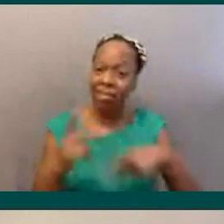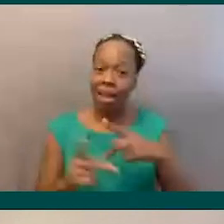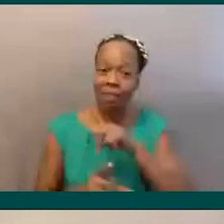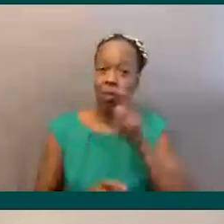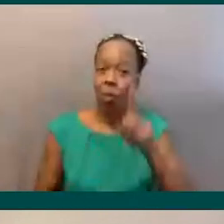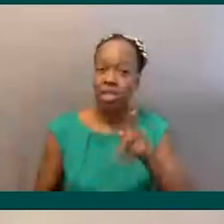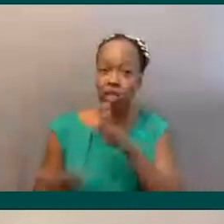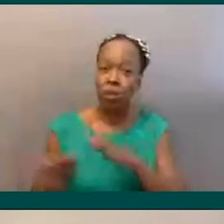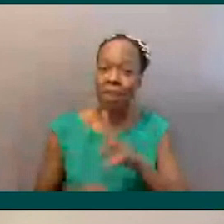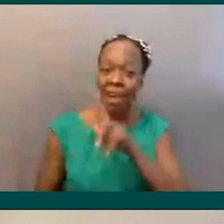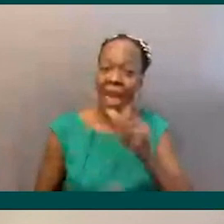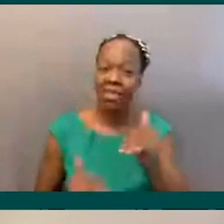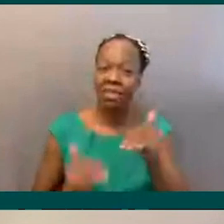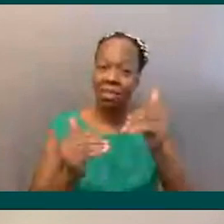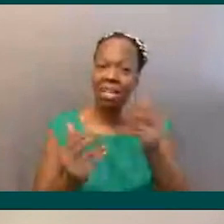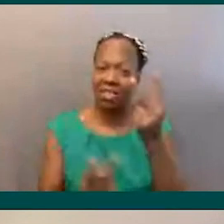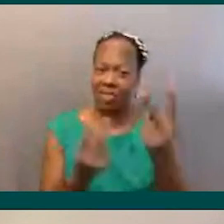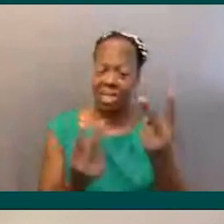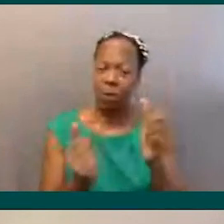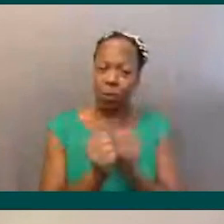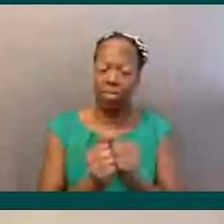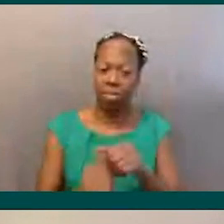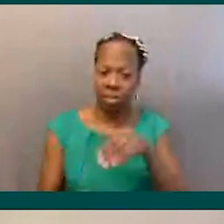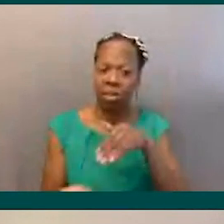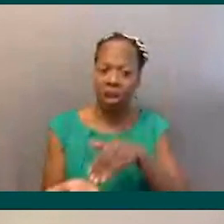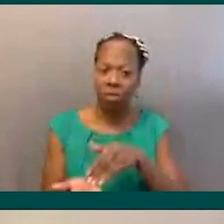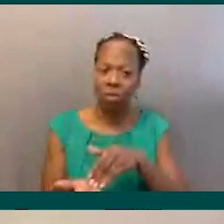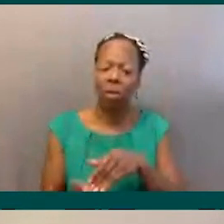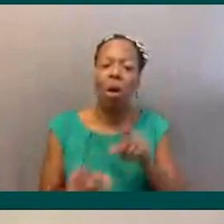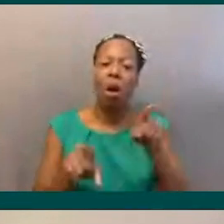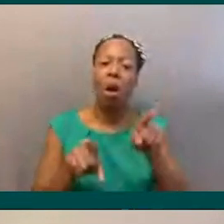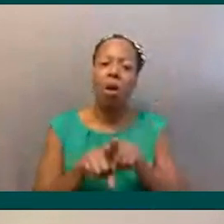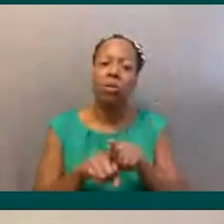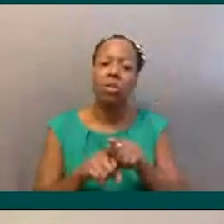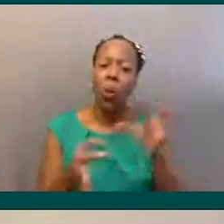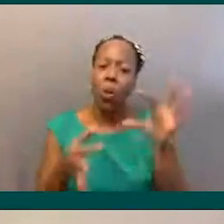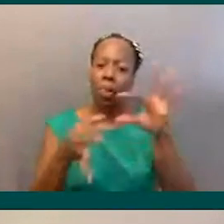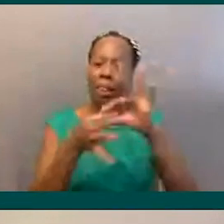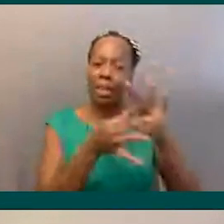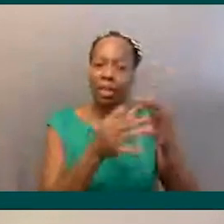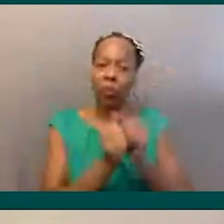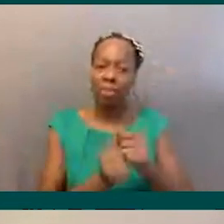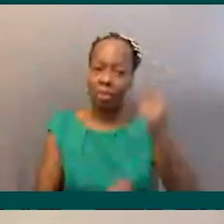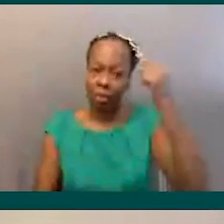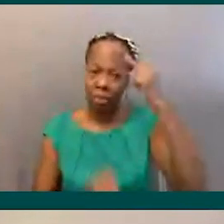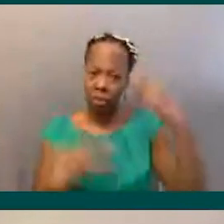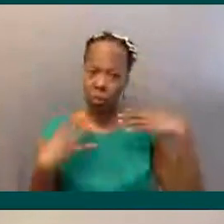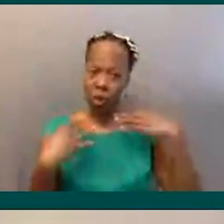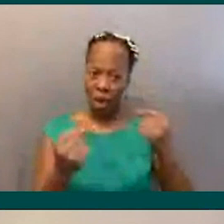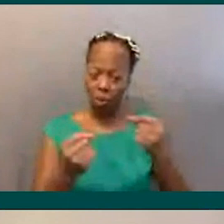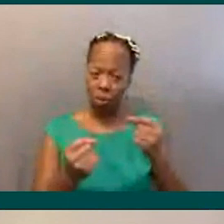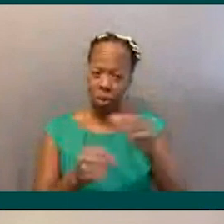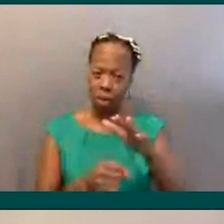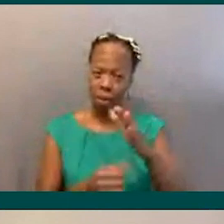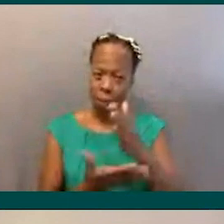And I think also in terms of the mental health piece, what I tell parents and patients alike